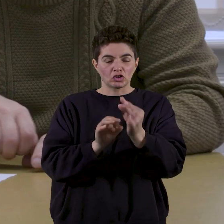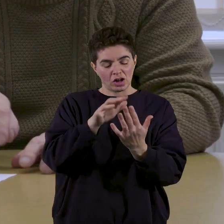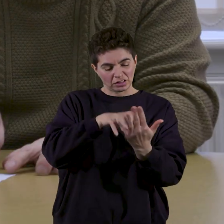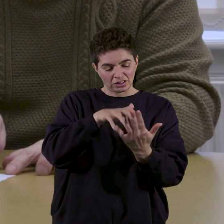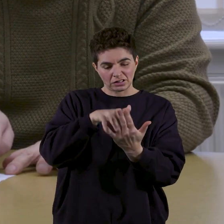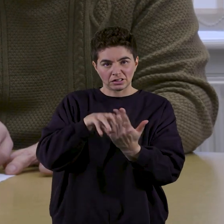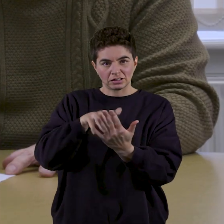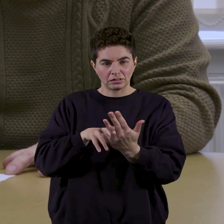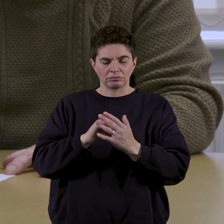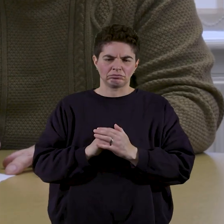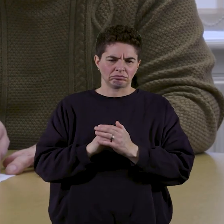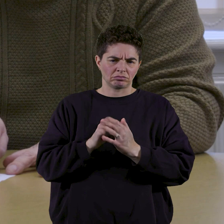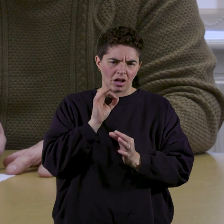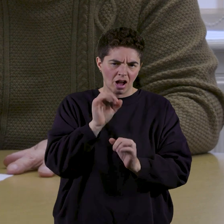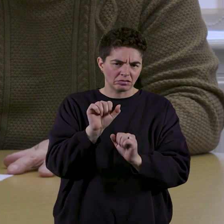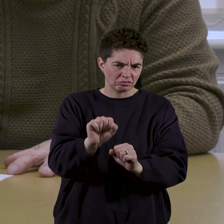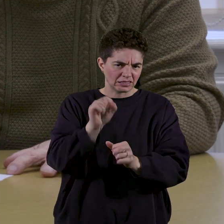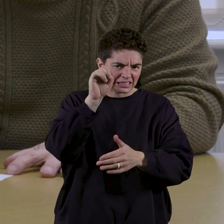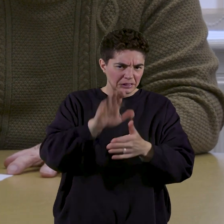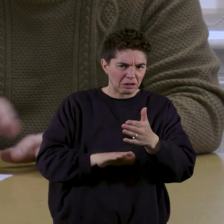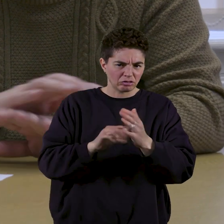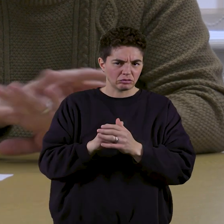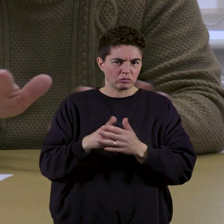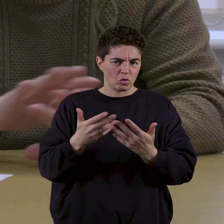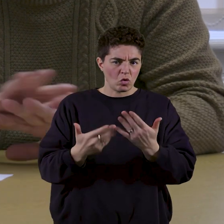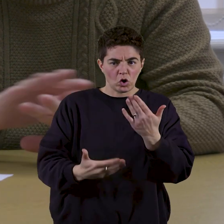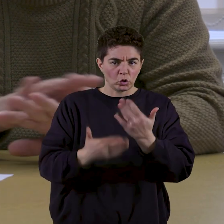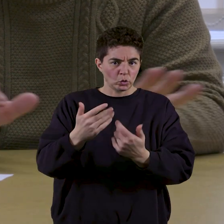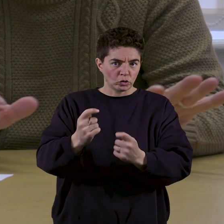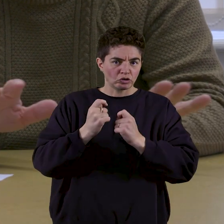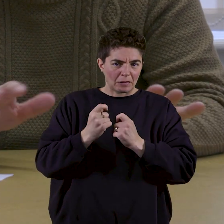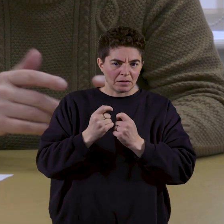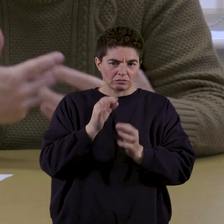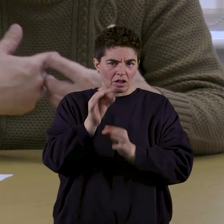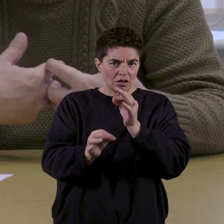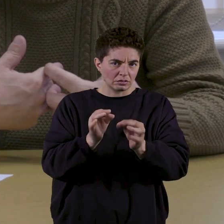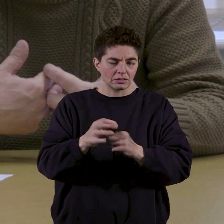about how well they are getting on with a new treatment.